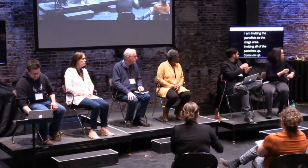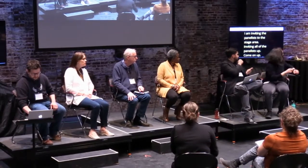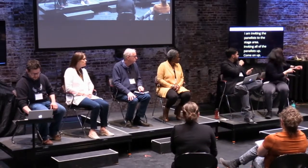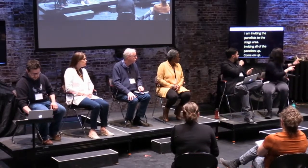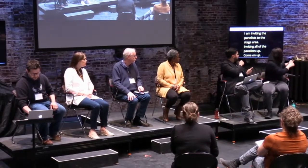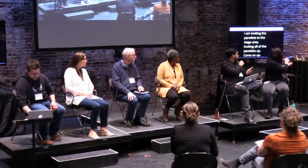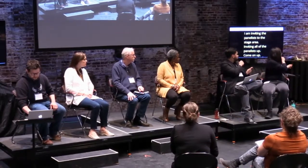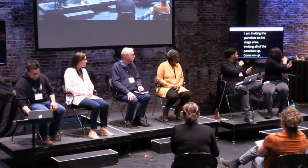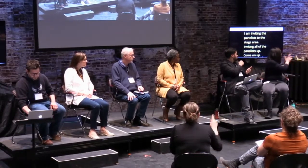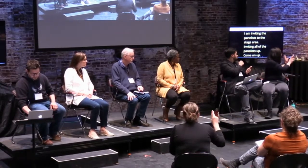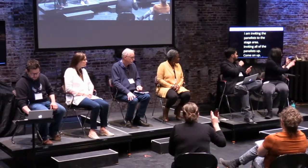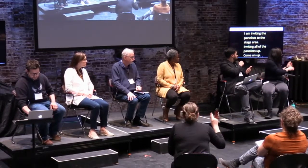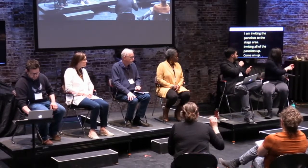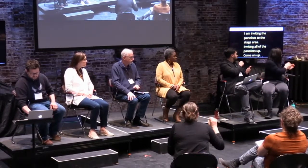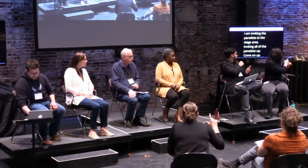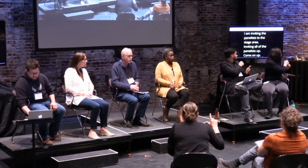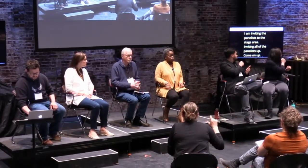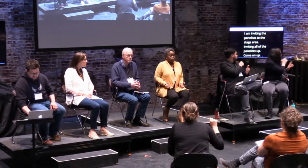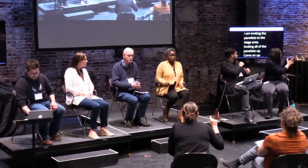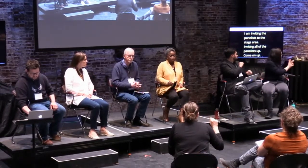Actually yes, we will need a microphone.